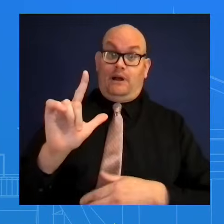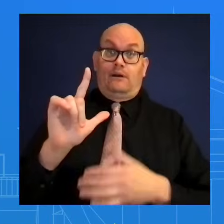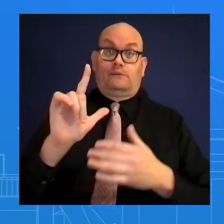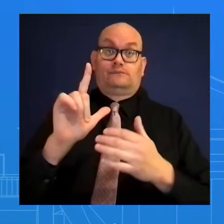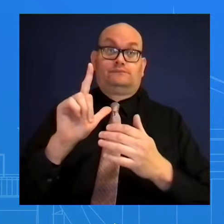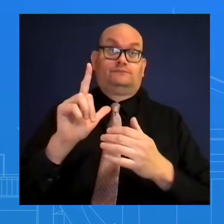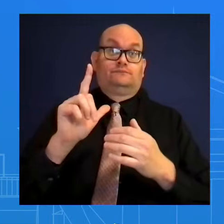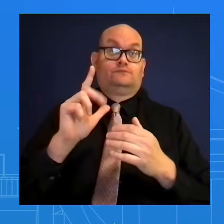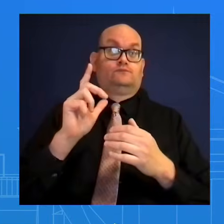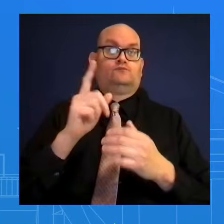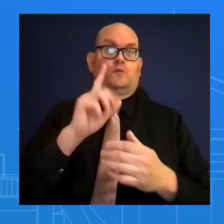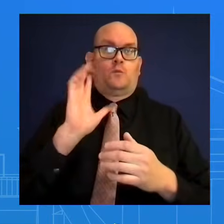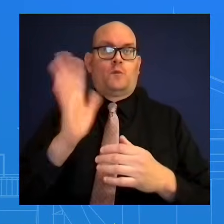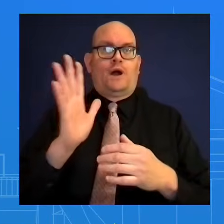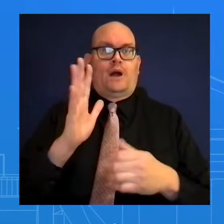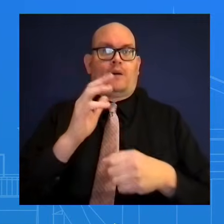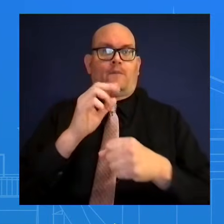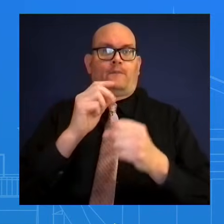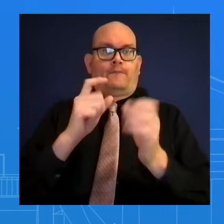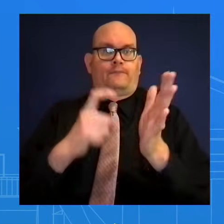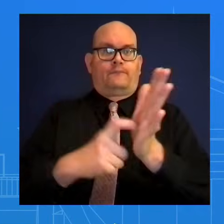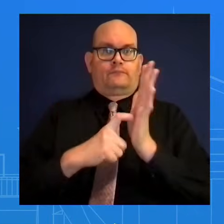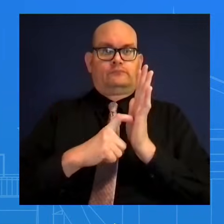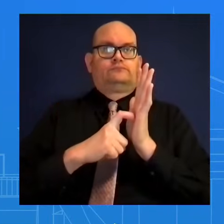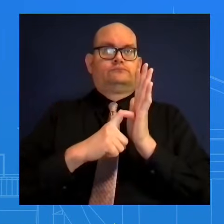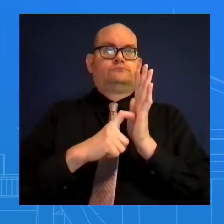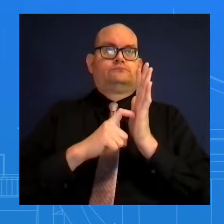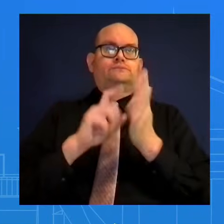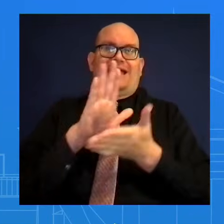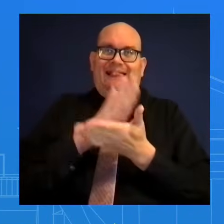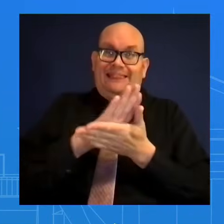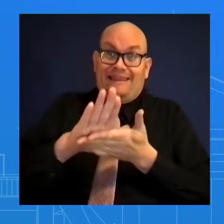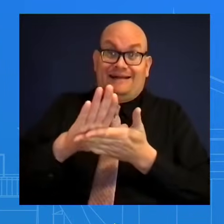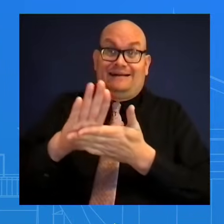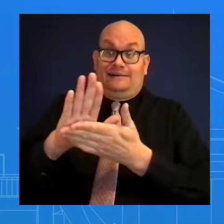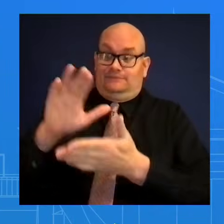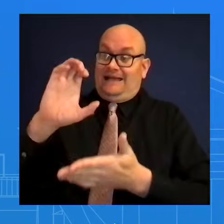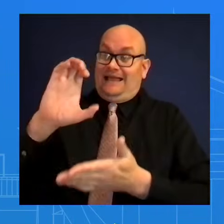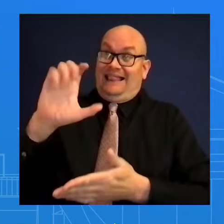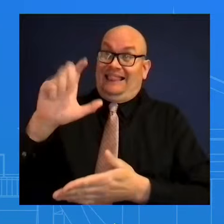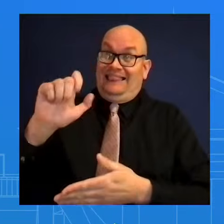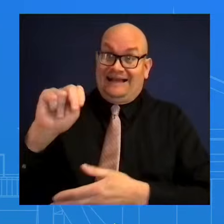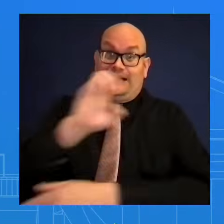The Natural Resources Defense Council said, and I quote, "The President -- President Biden stood up to extremist attacks